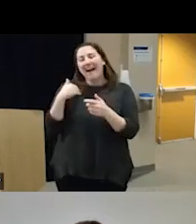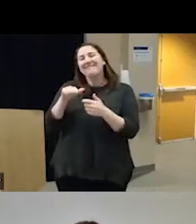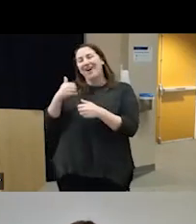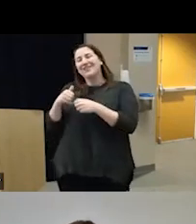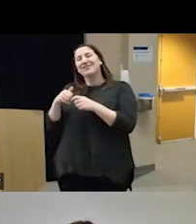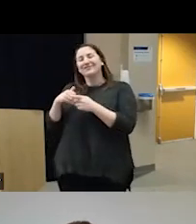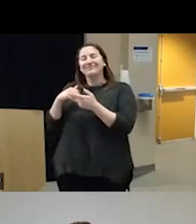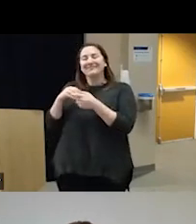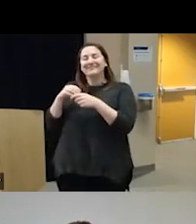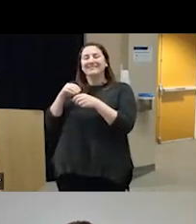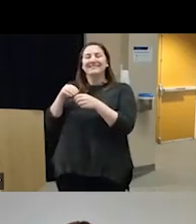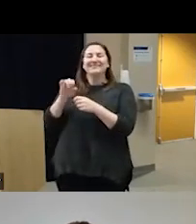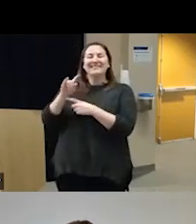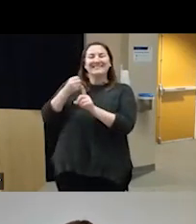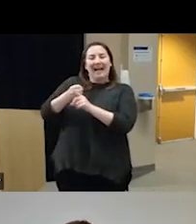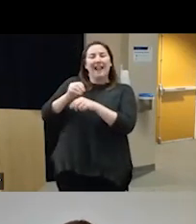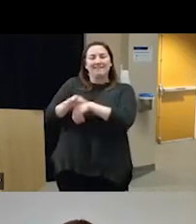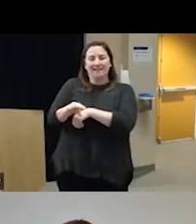and anticolonergic because an anti-colinergic was